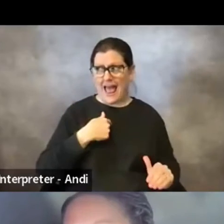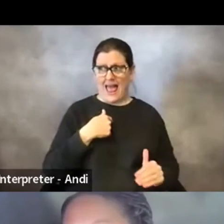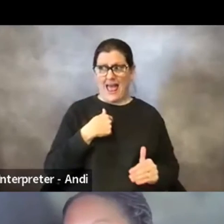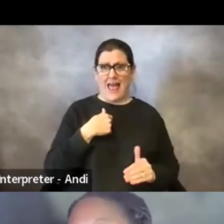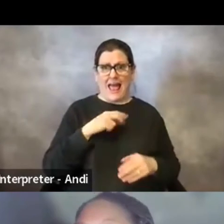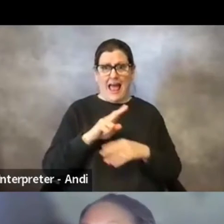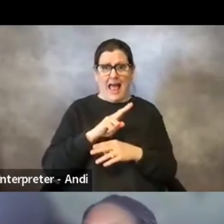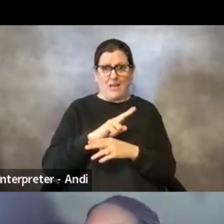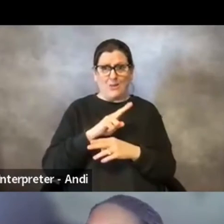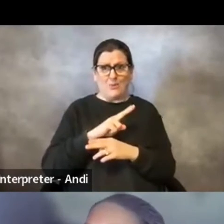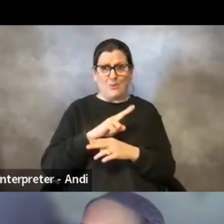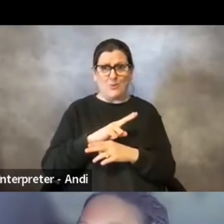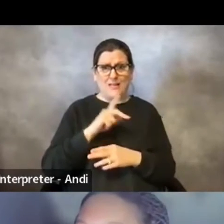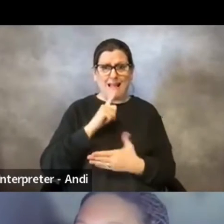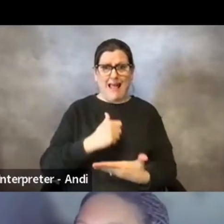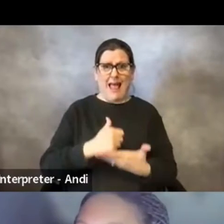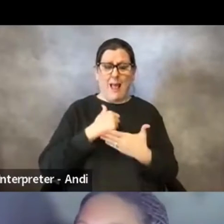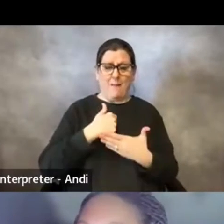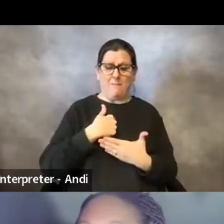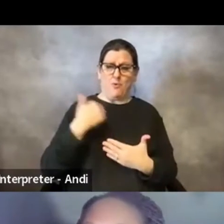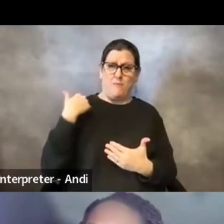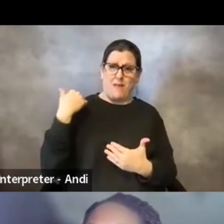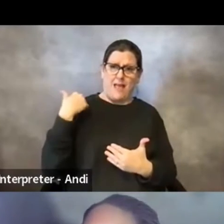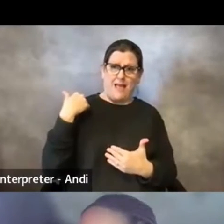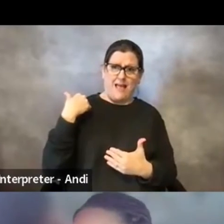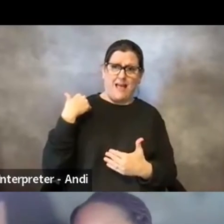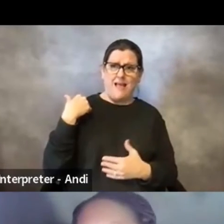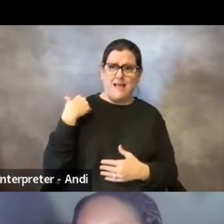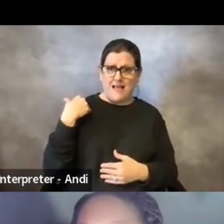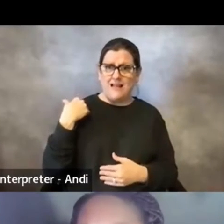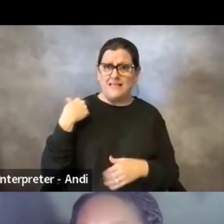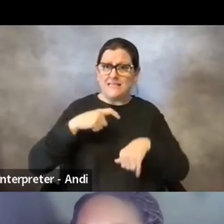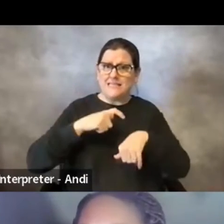use them to help remind me, Okay, it's time for me to make